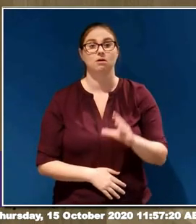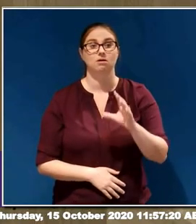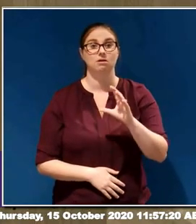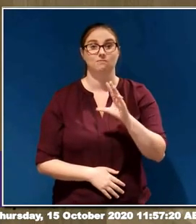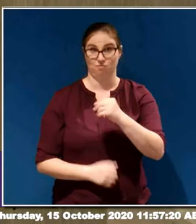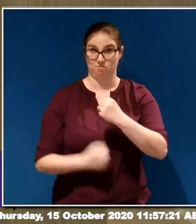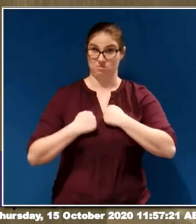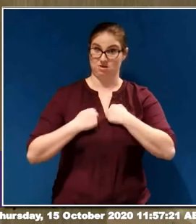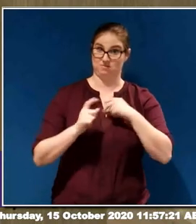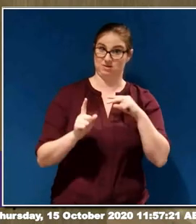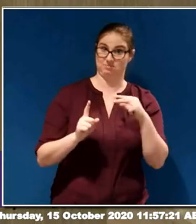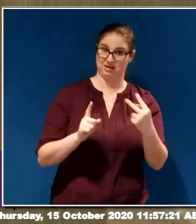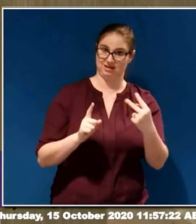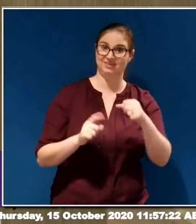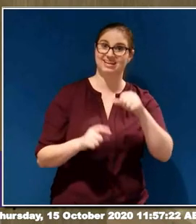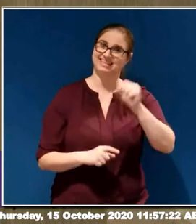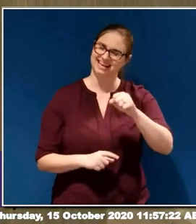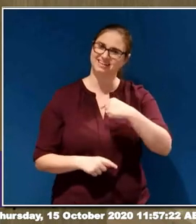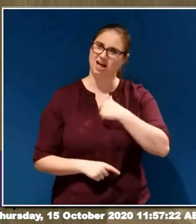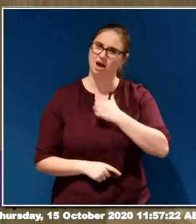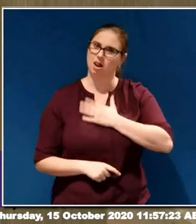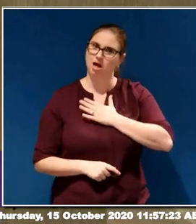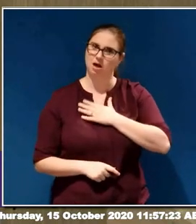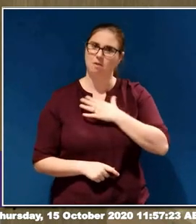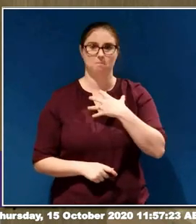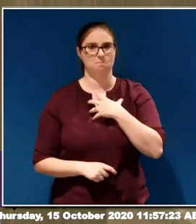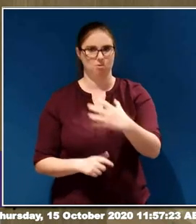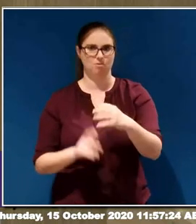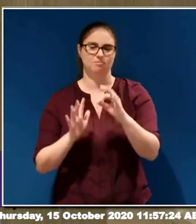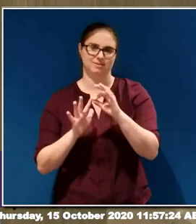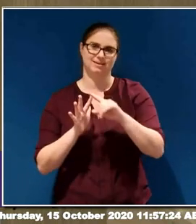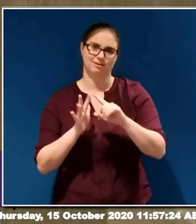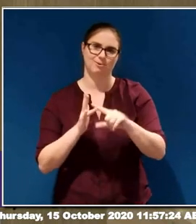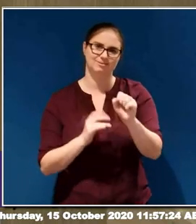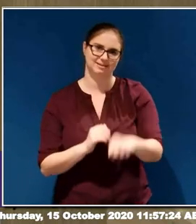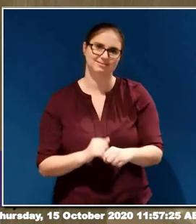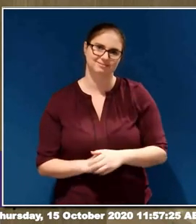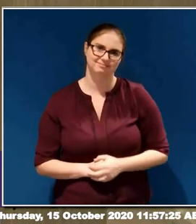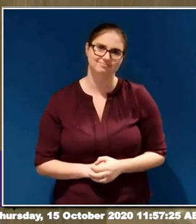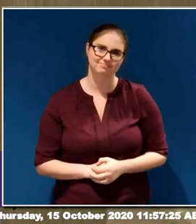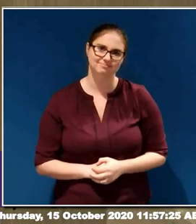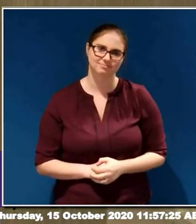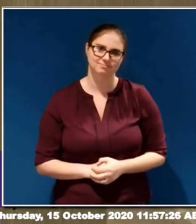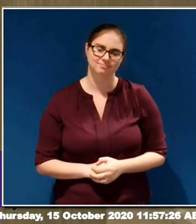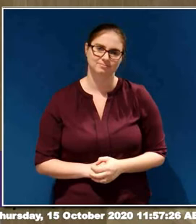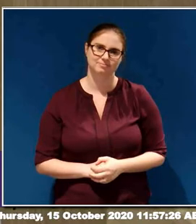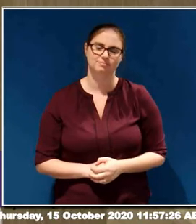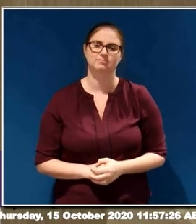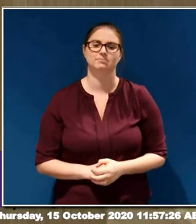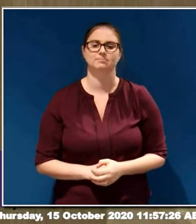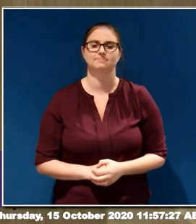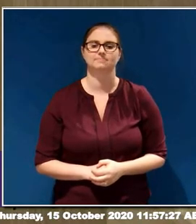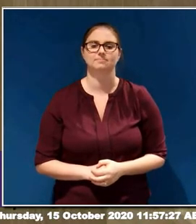I would like there to be more PEOs when we are trying to support